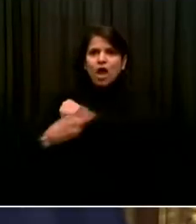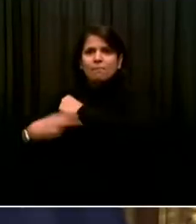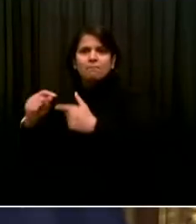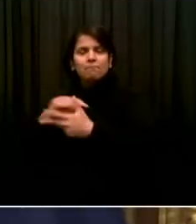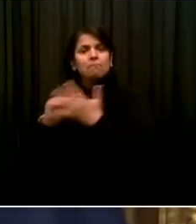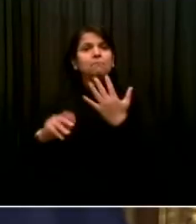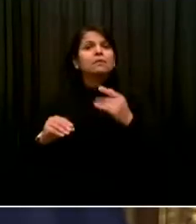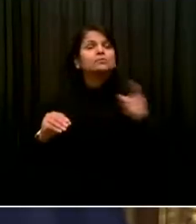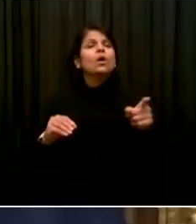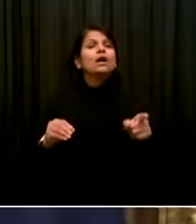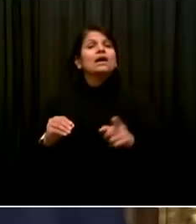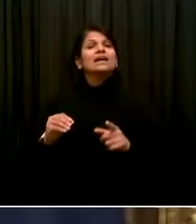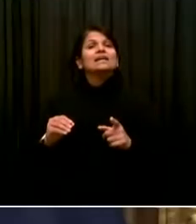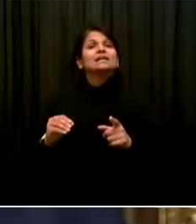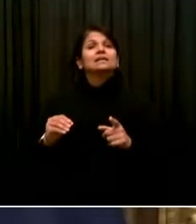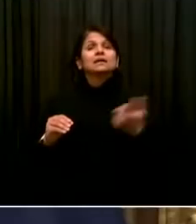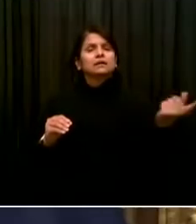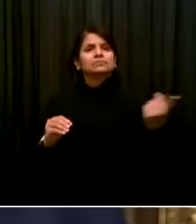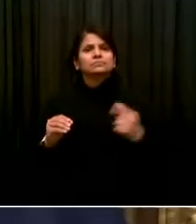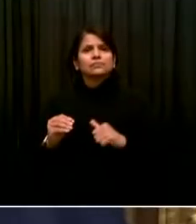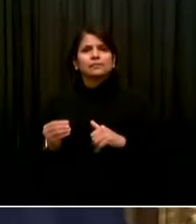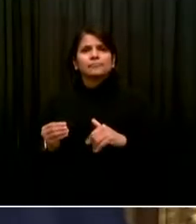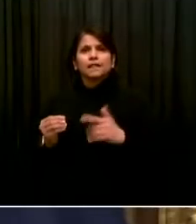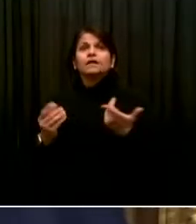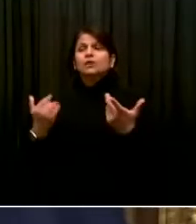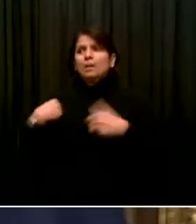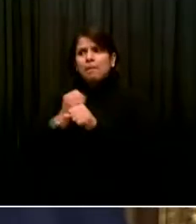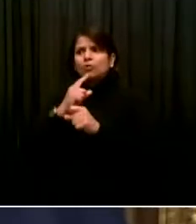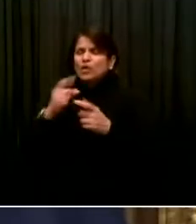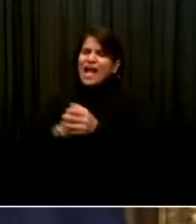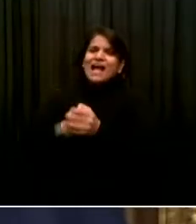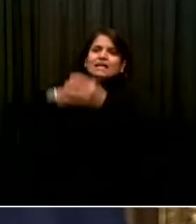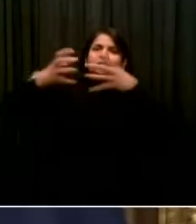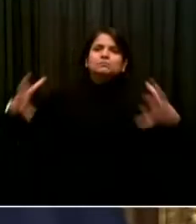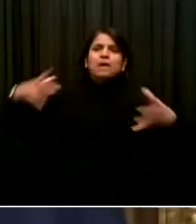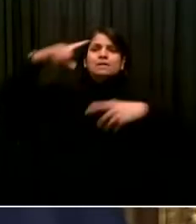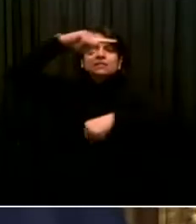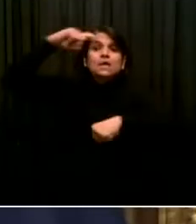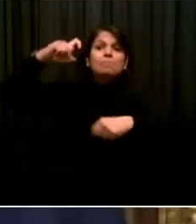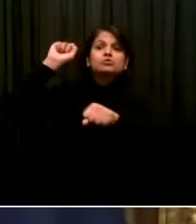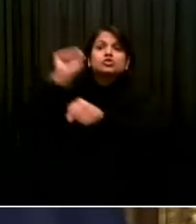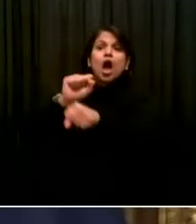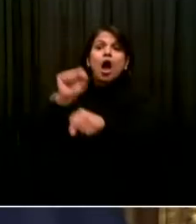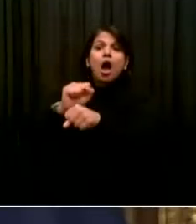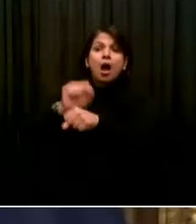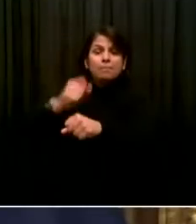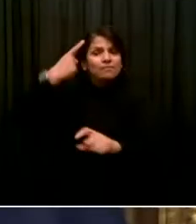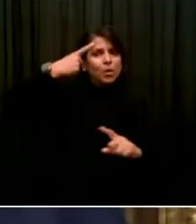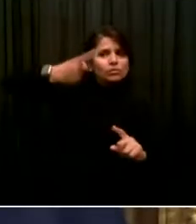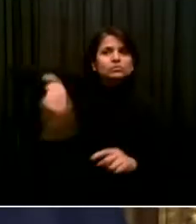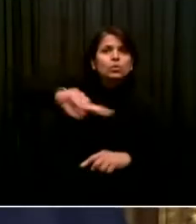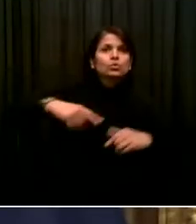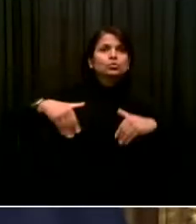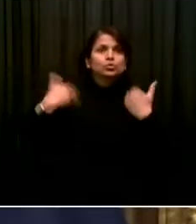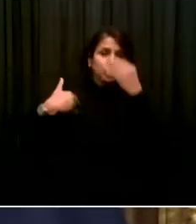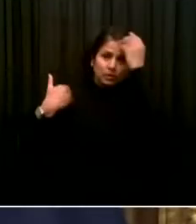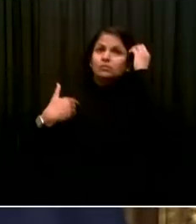YOUTH ENGAGEMENT PROGRAM FOR SUMMER 2022. AS WE KNOW THAT GANG VIOLENCE AND GUN CRIMES